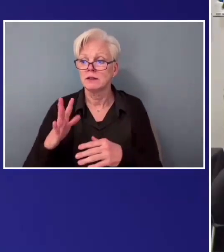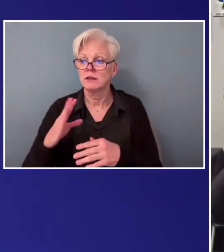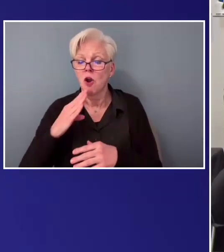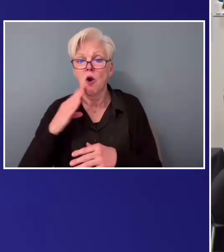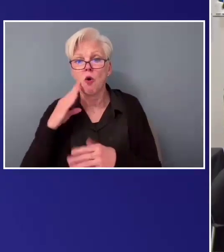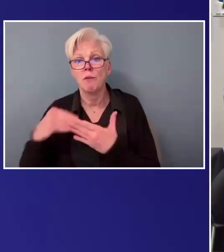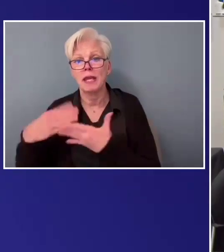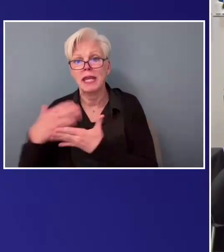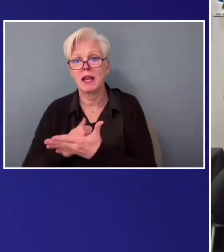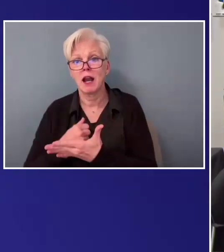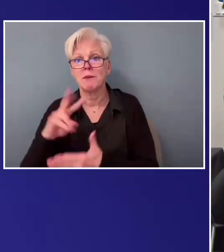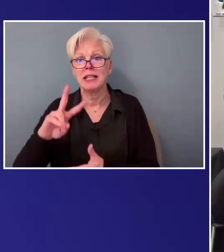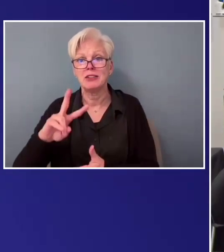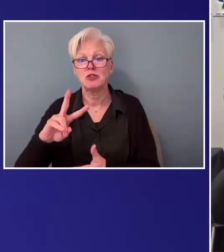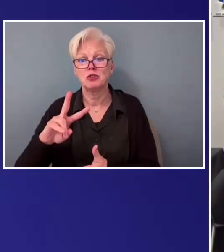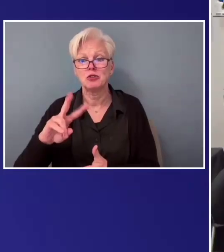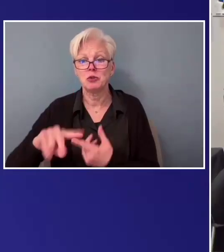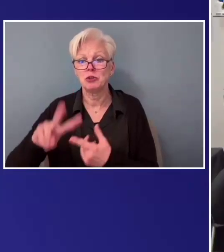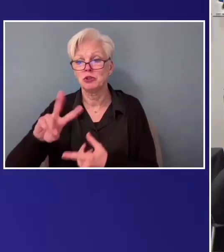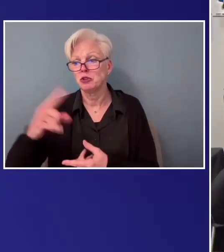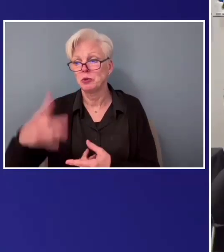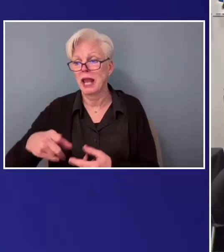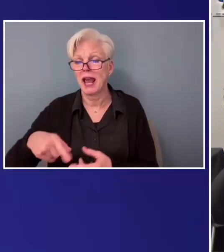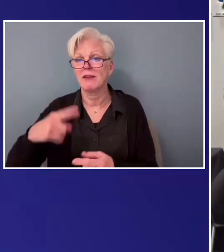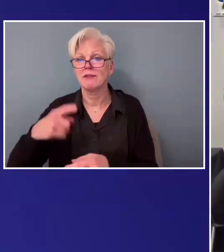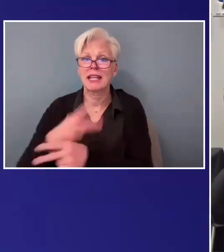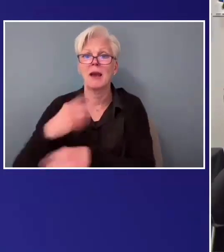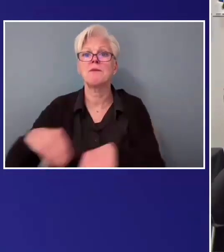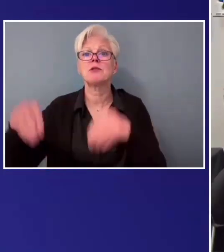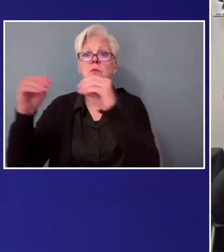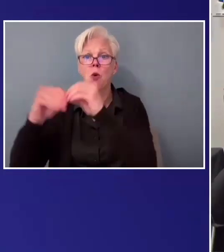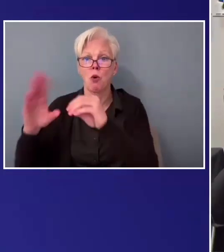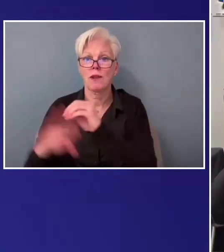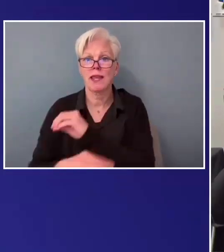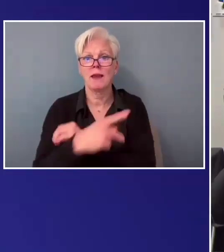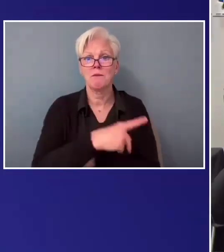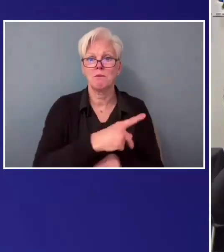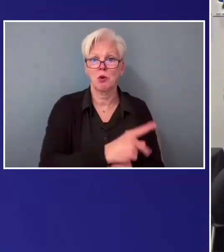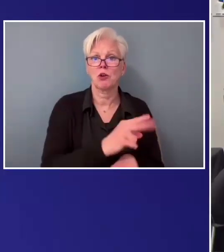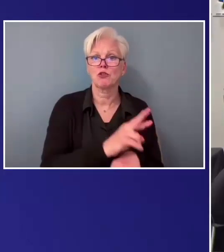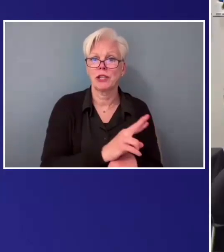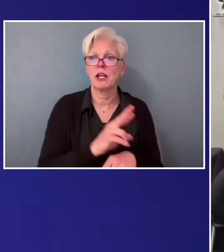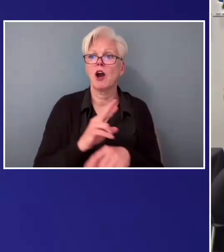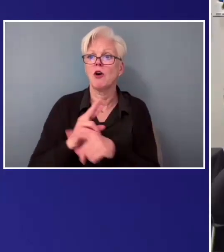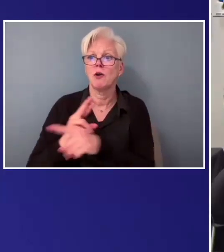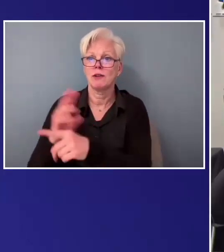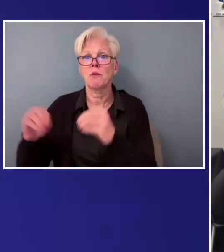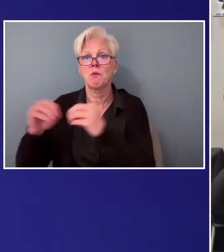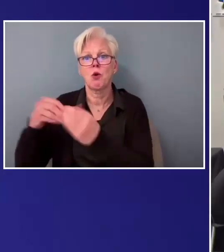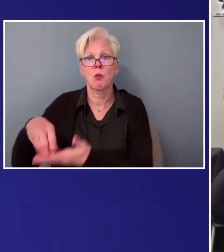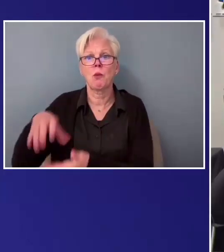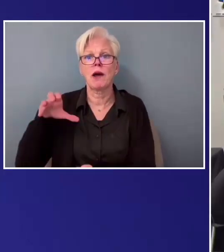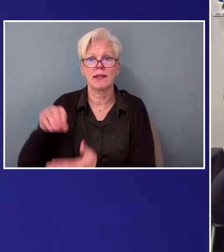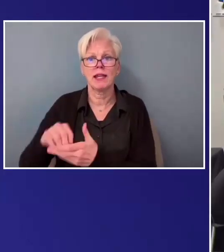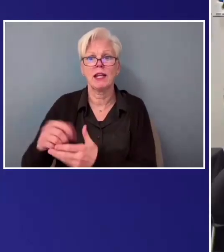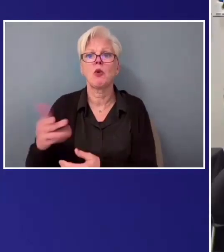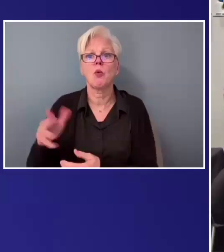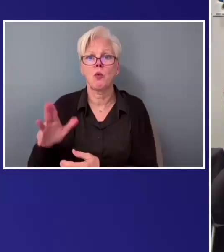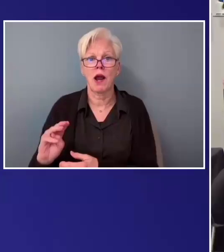Puerto Rico. People are just more wealthy in, in Guam. And so many -- few -- much smaller shares of programs in those